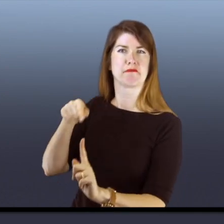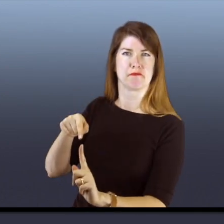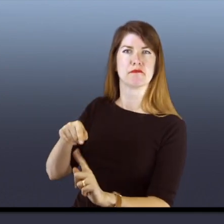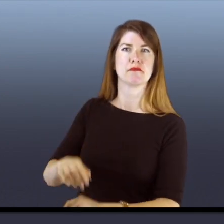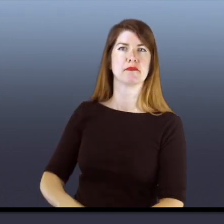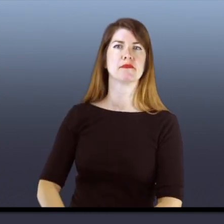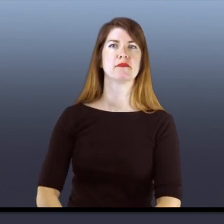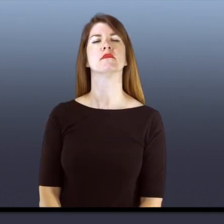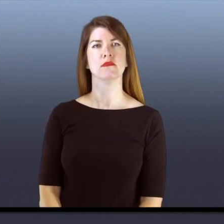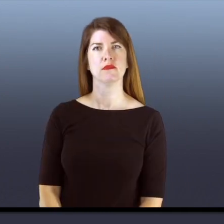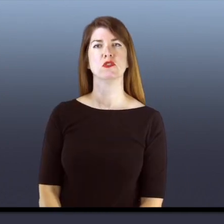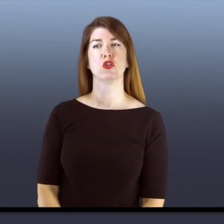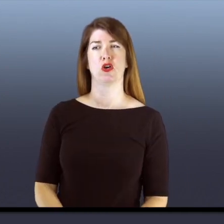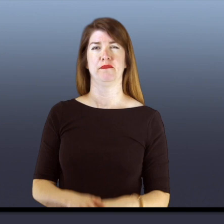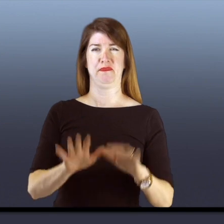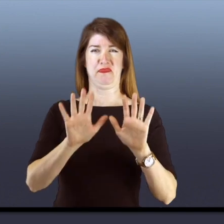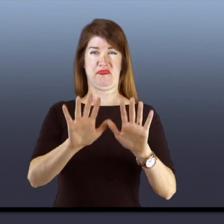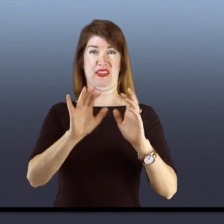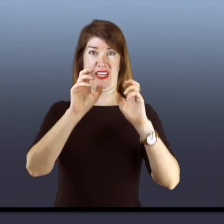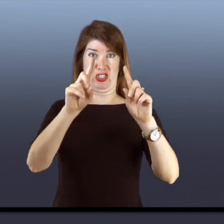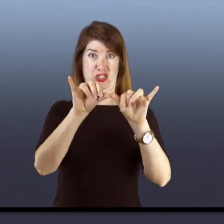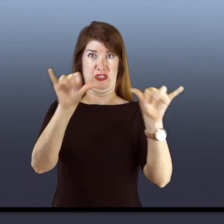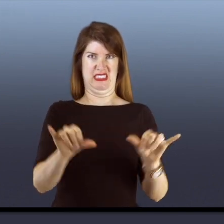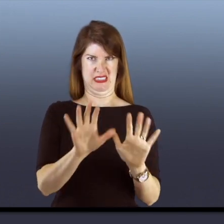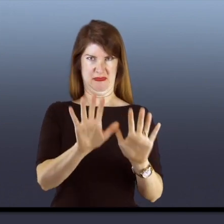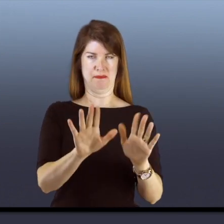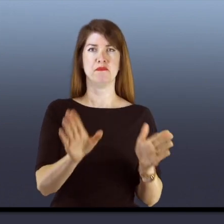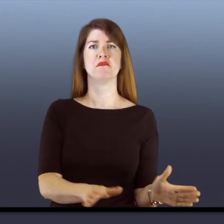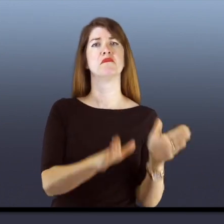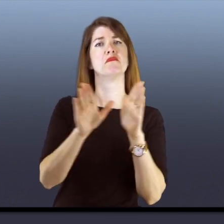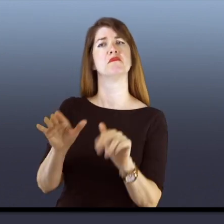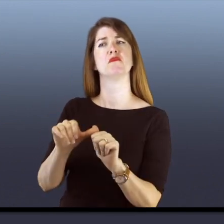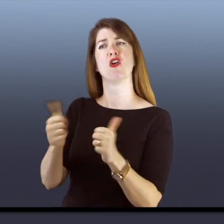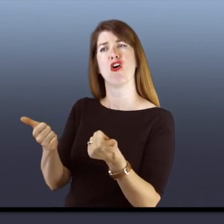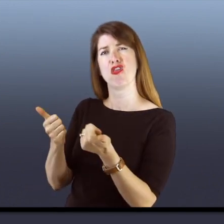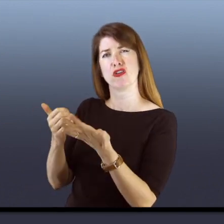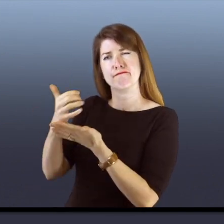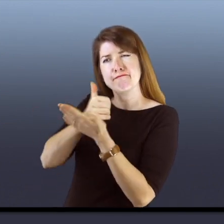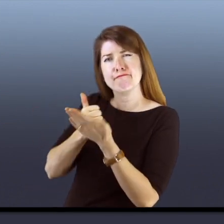So outside of the educational system some other ways to obtain background information